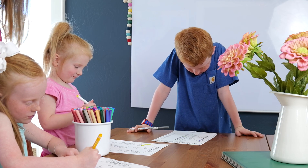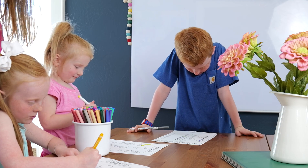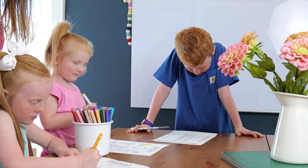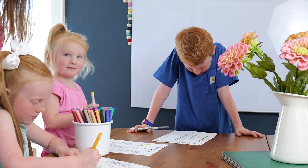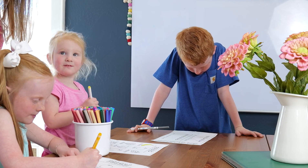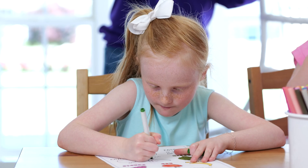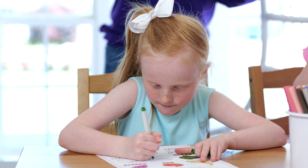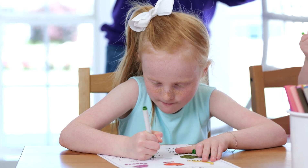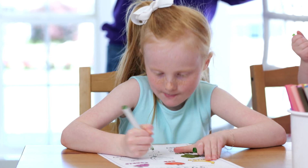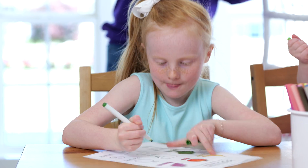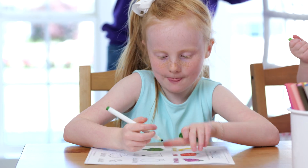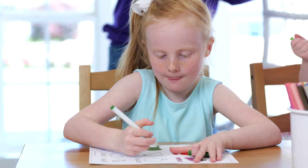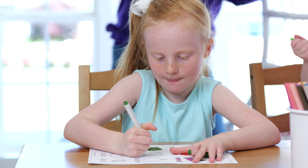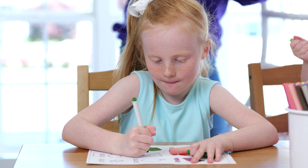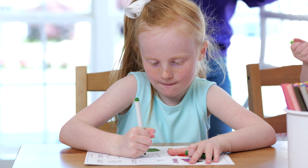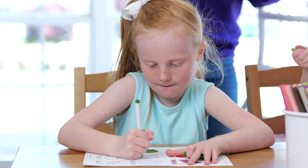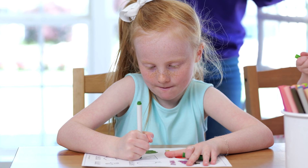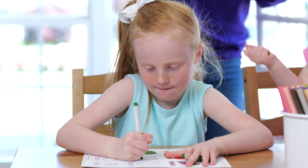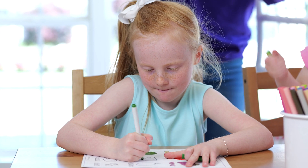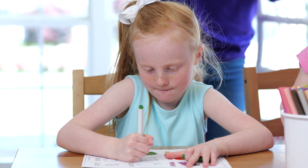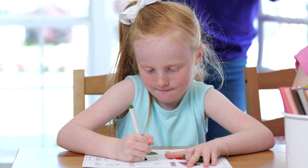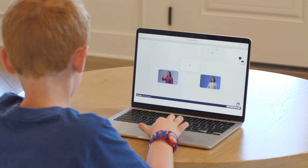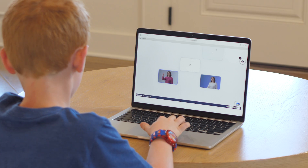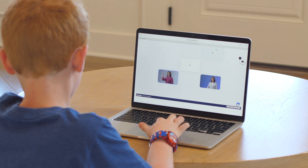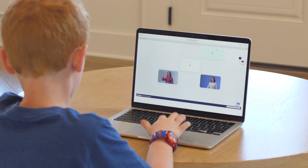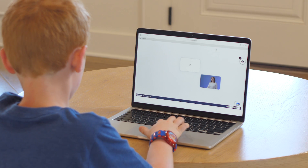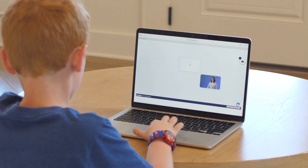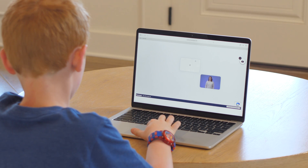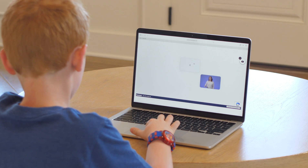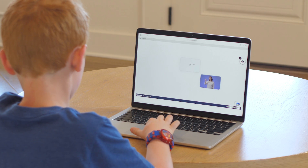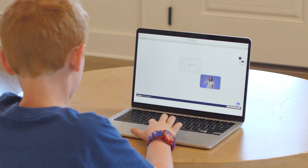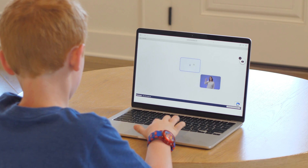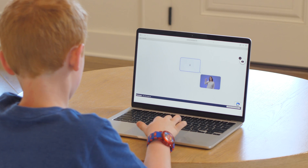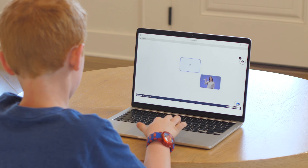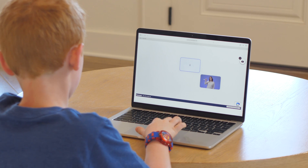activities, exercises, or even quizzes to practice their knowledge.